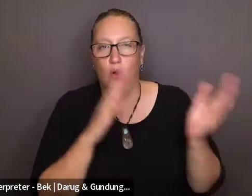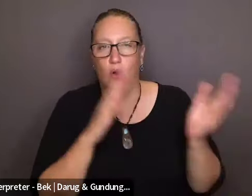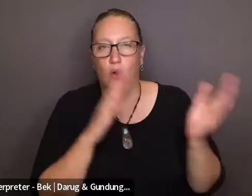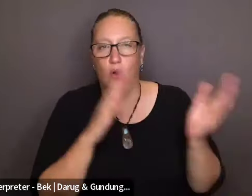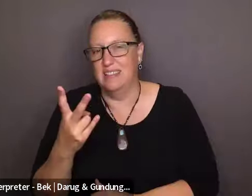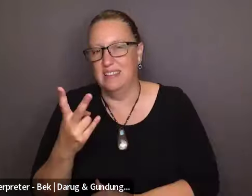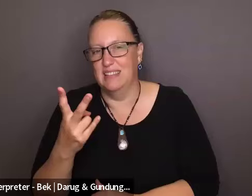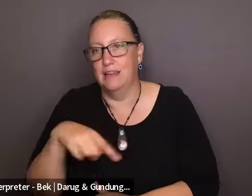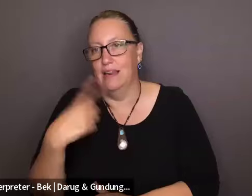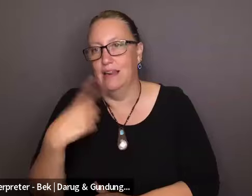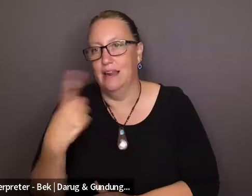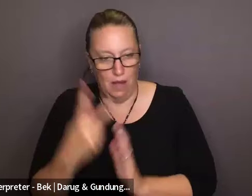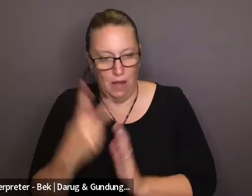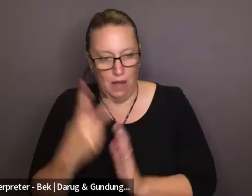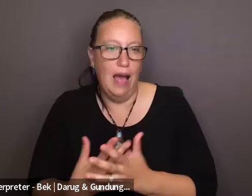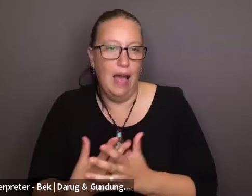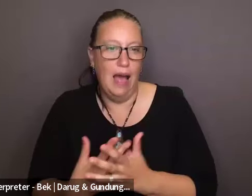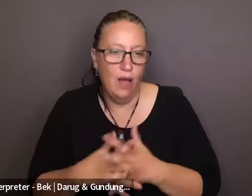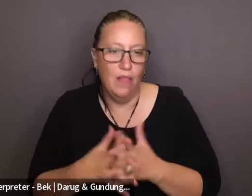truly embedded. With that we' ll move into the next part